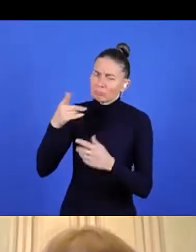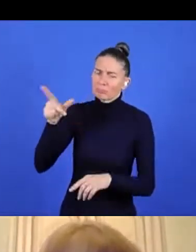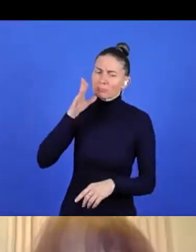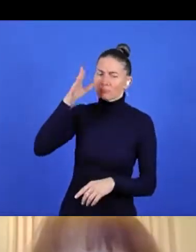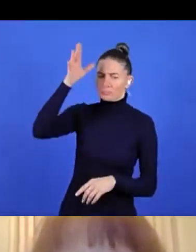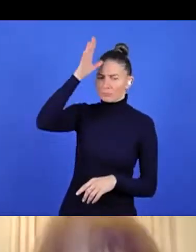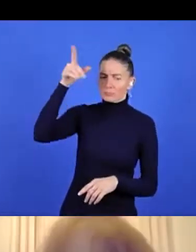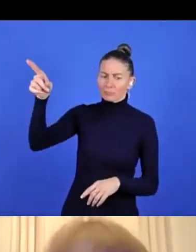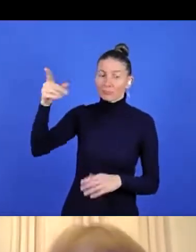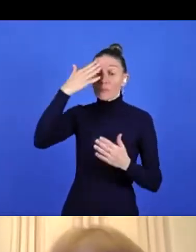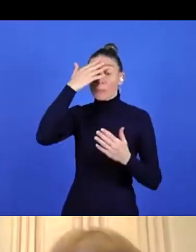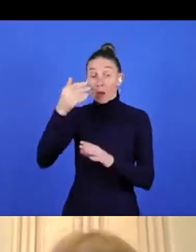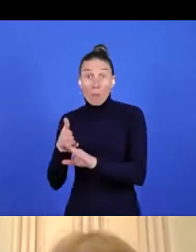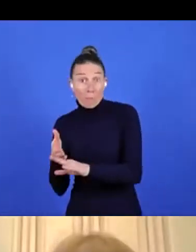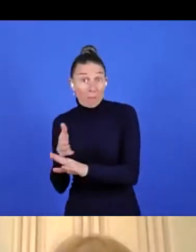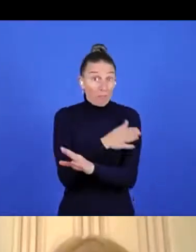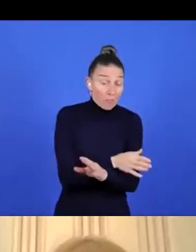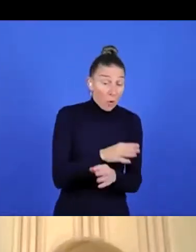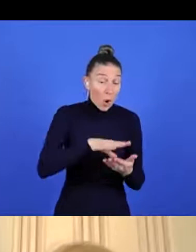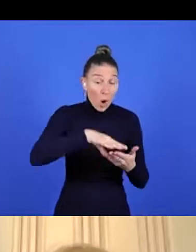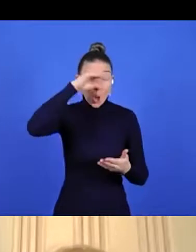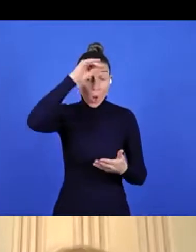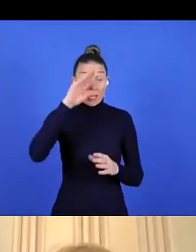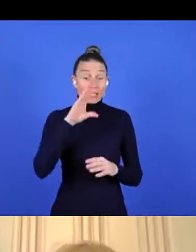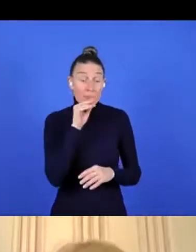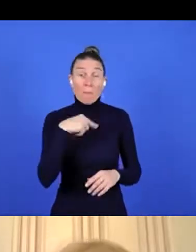the efforts of my parents, before I